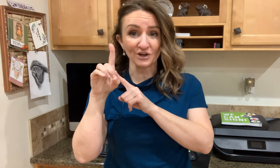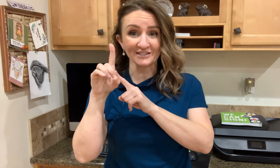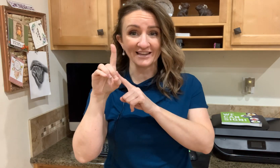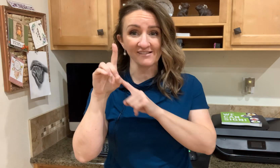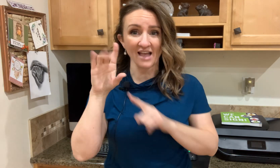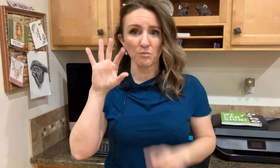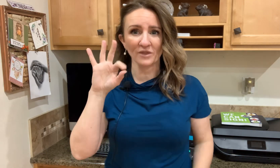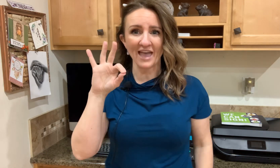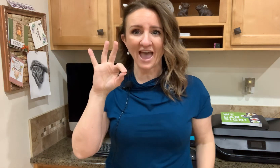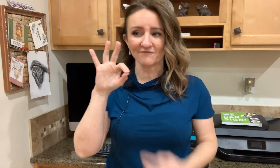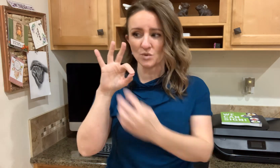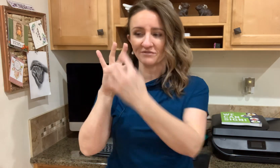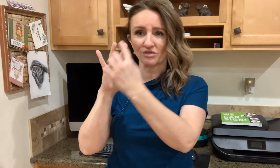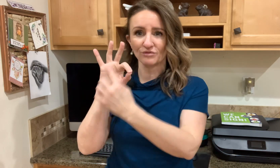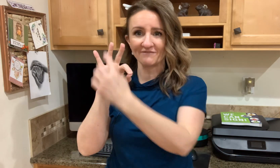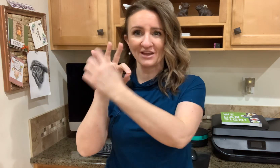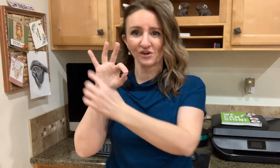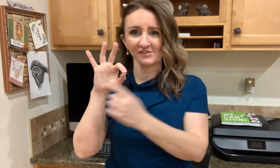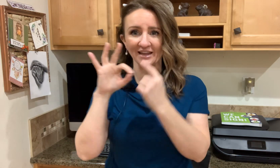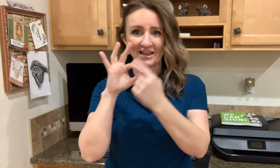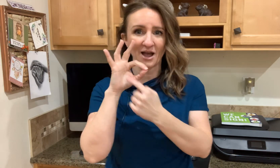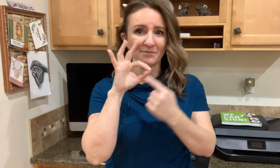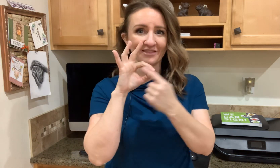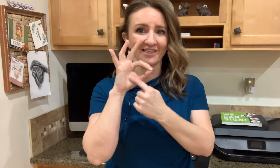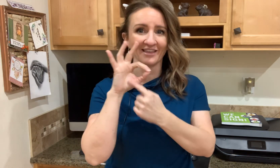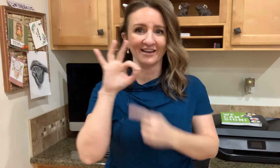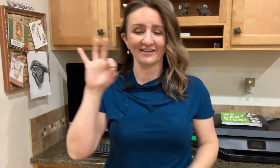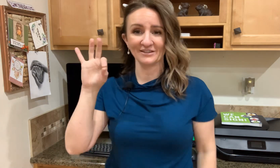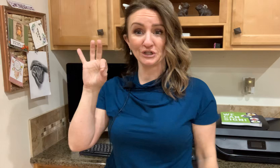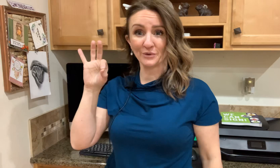sticks up, with F you have the three finger sticking up and then the donut